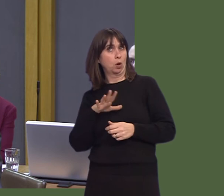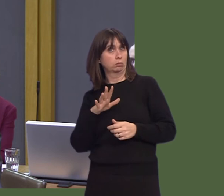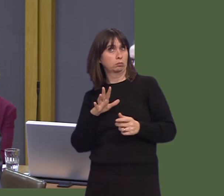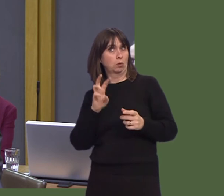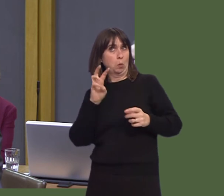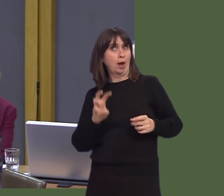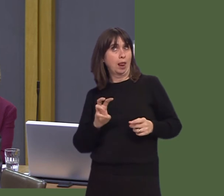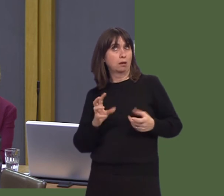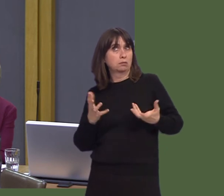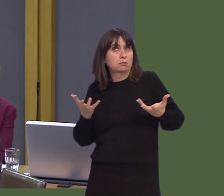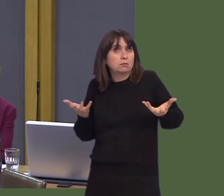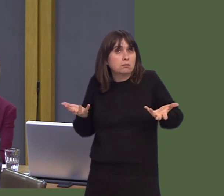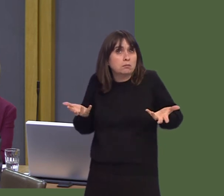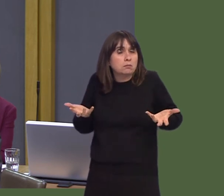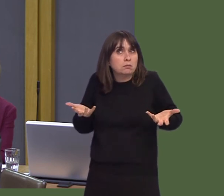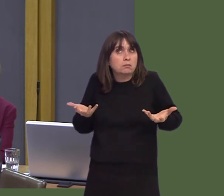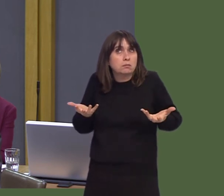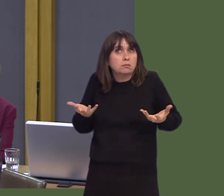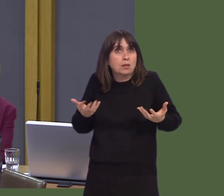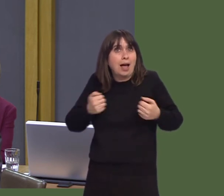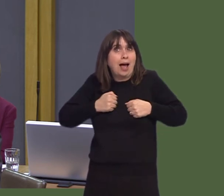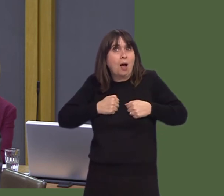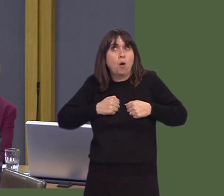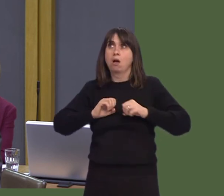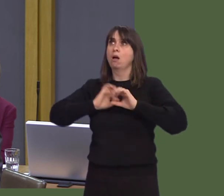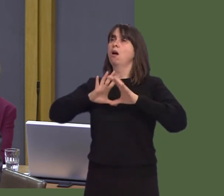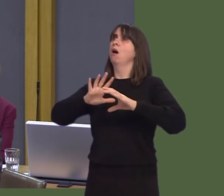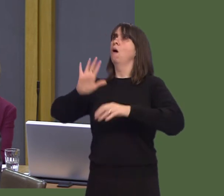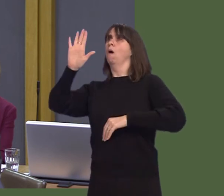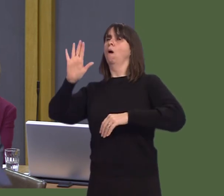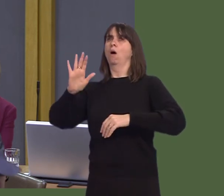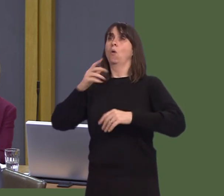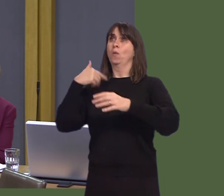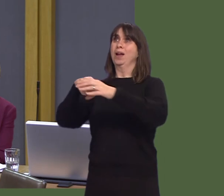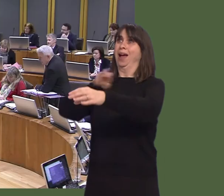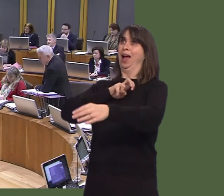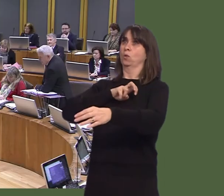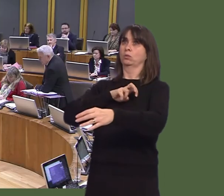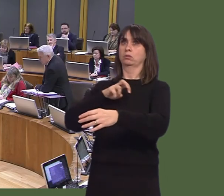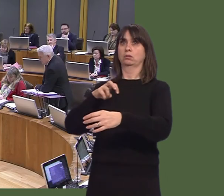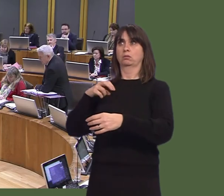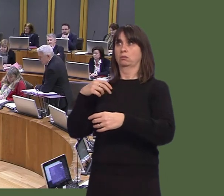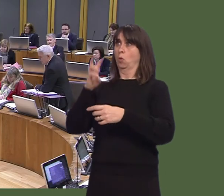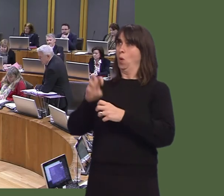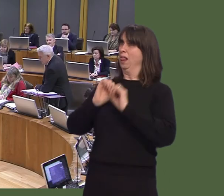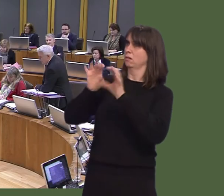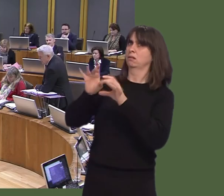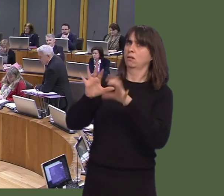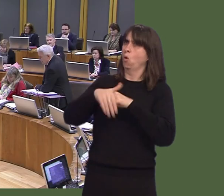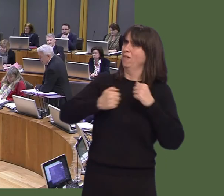smart innovation business support in April 2018 for manufacturing and design processes, and that will include support for businesses for planning and preparing for the implementation